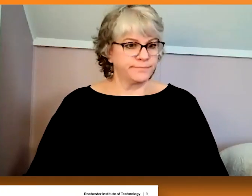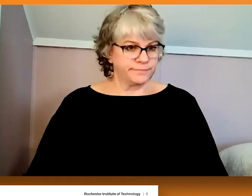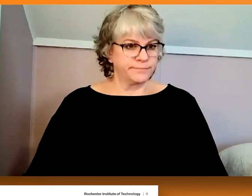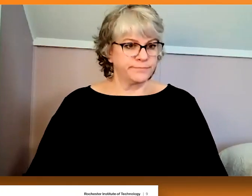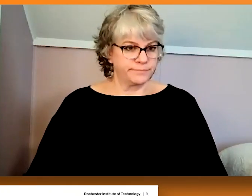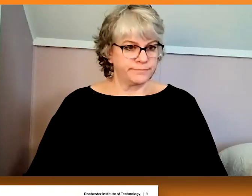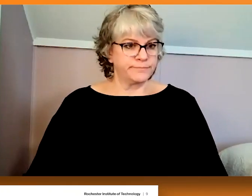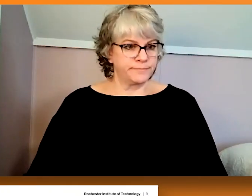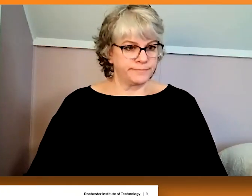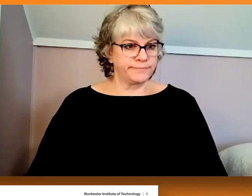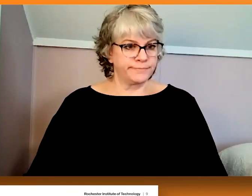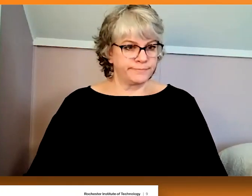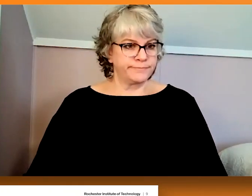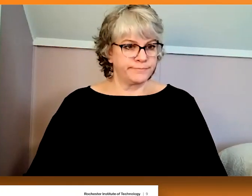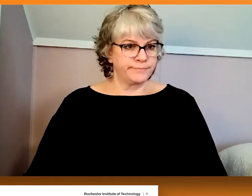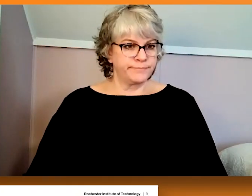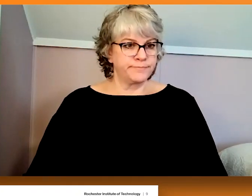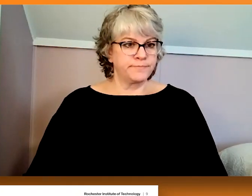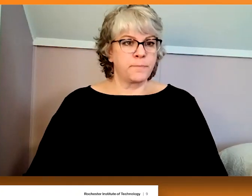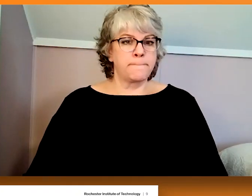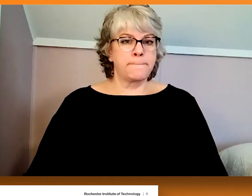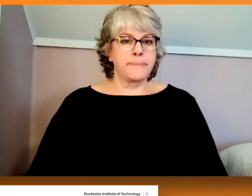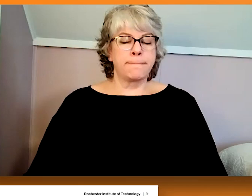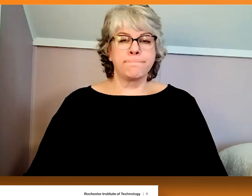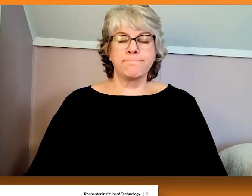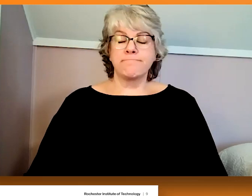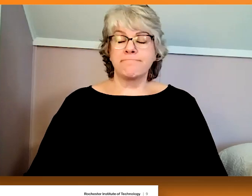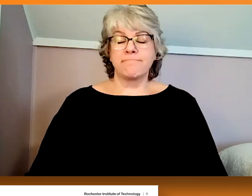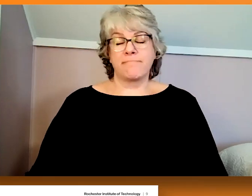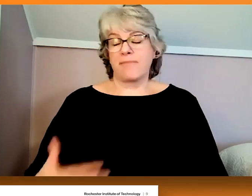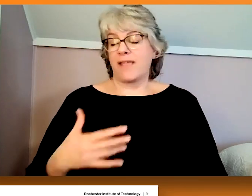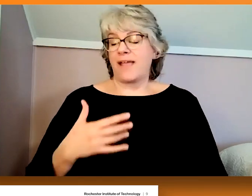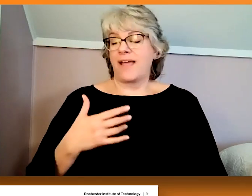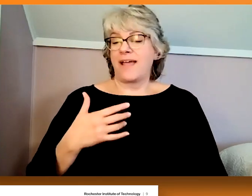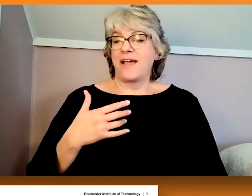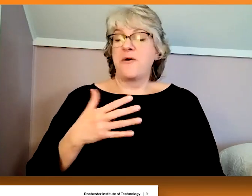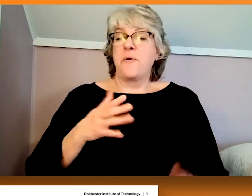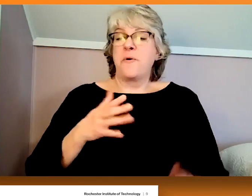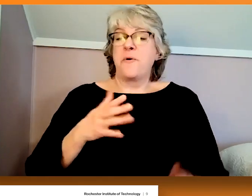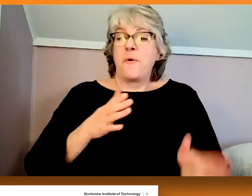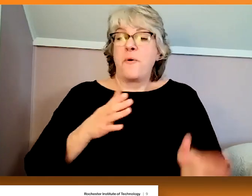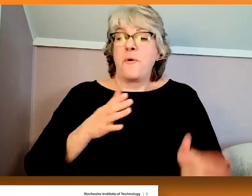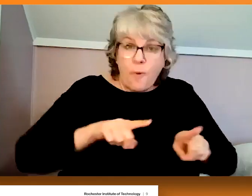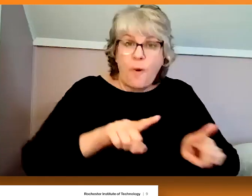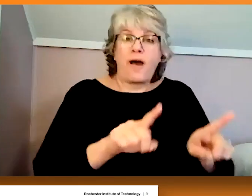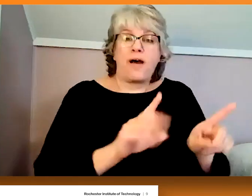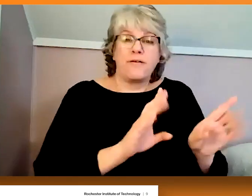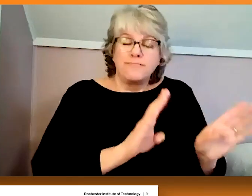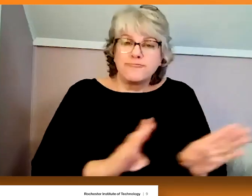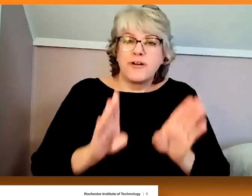and all their content, which I just found from doing this presentation when I was researching everything,